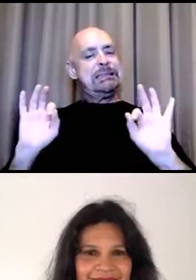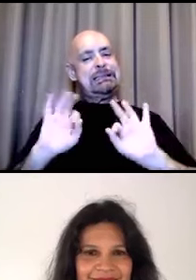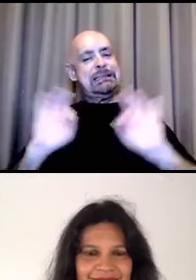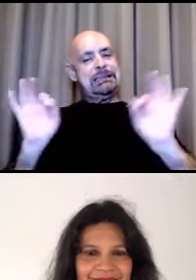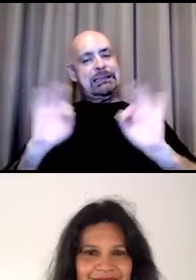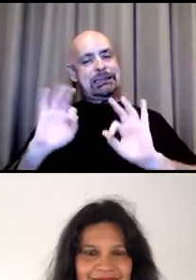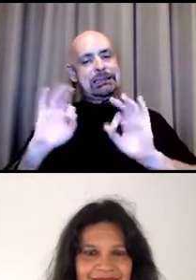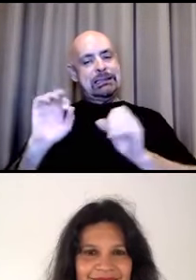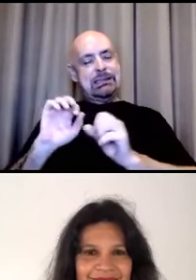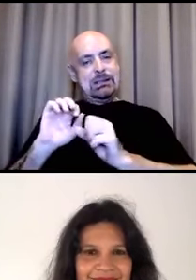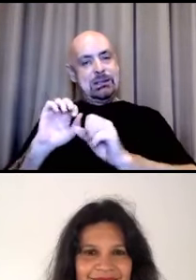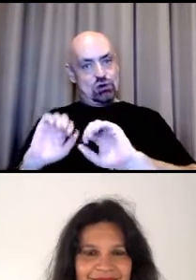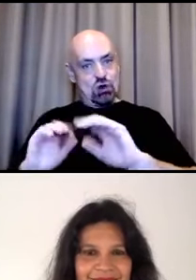in